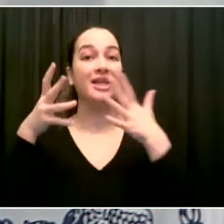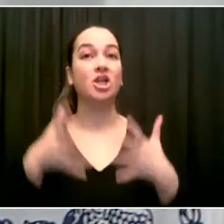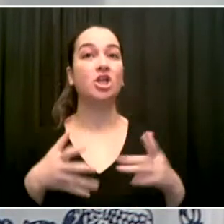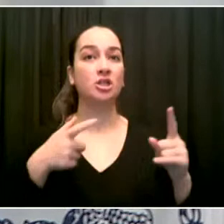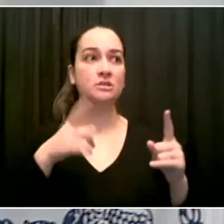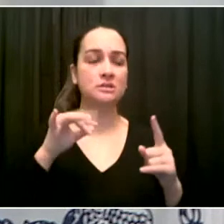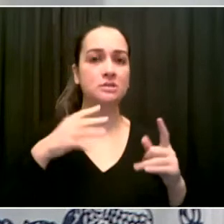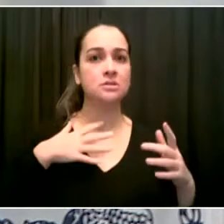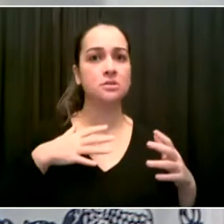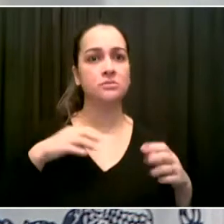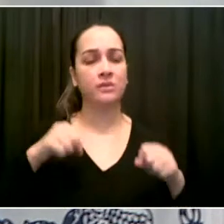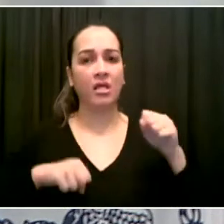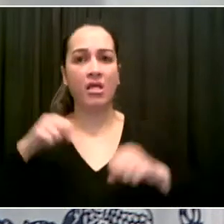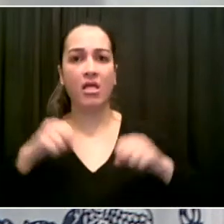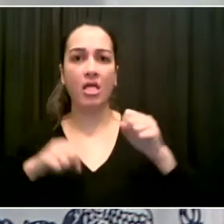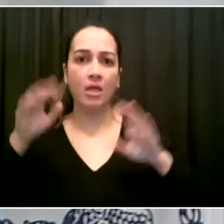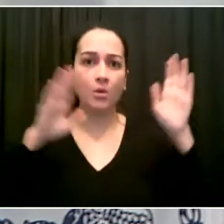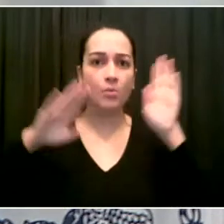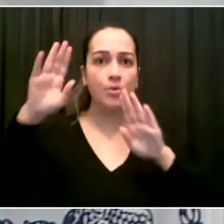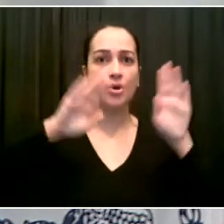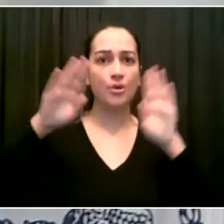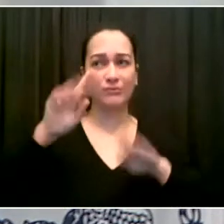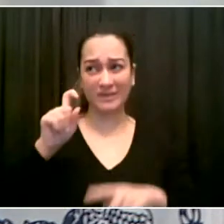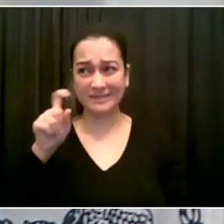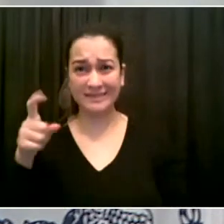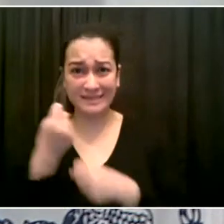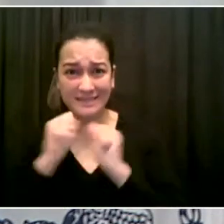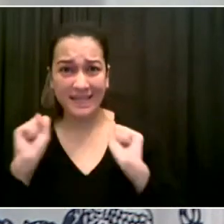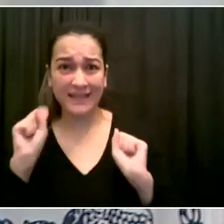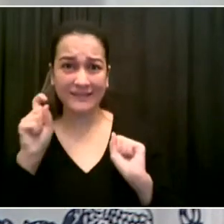BEENNSO ME CONCERRFN RORM CITY WORKERS AND UNION LEADERS CONCERNED ABOUT